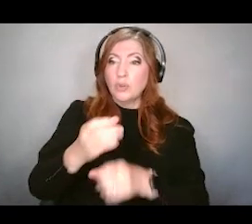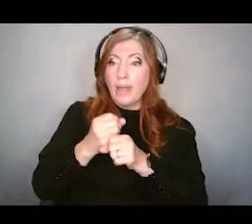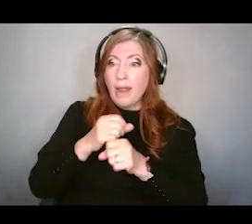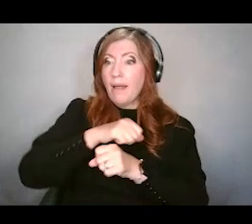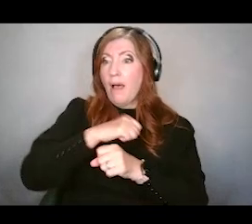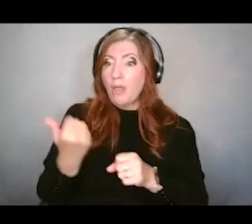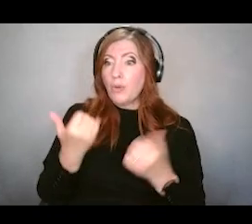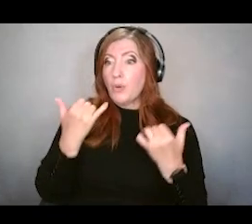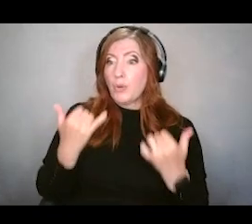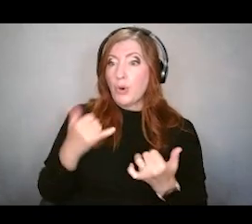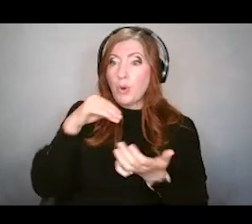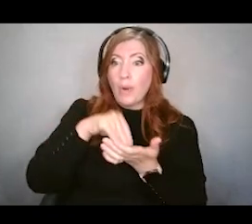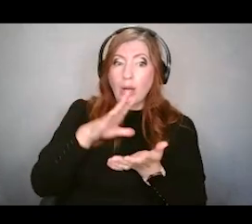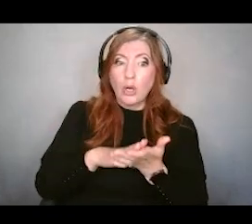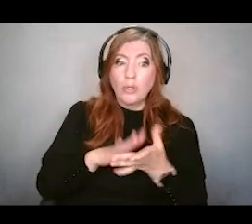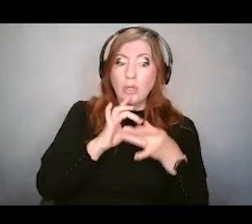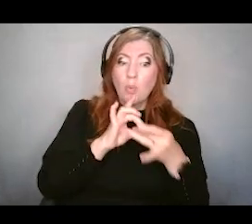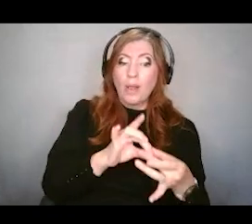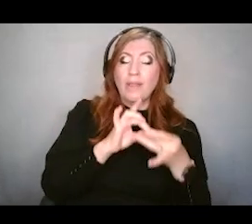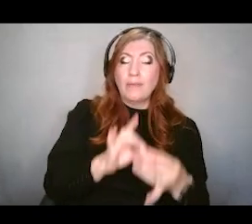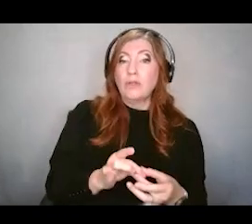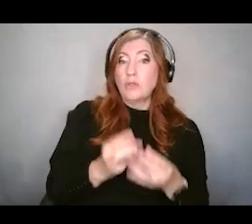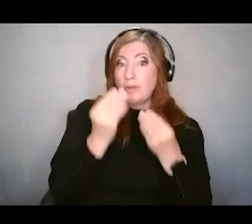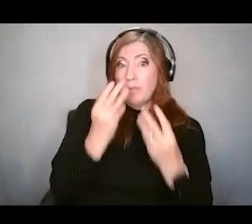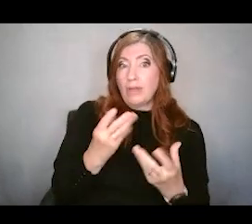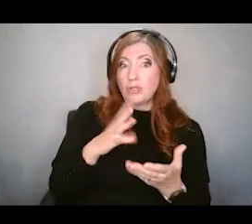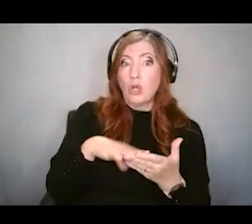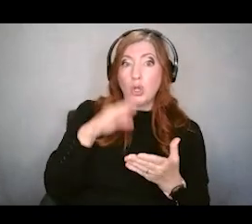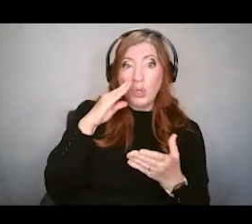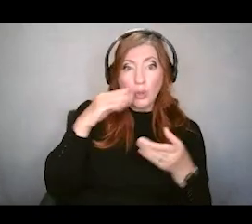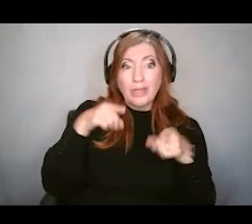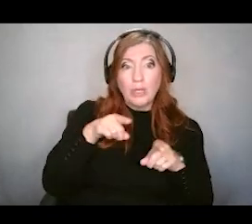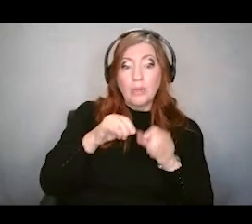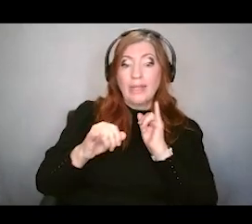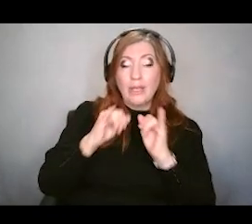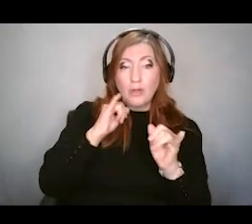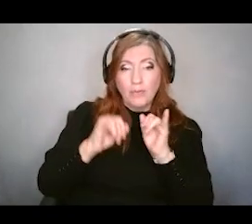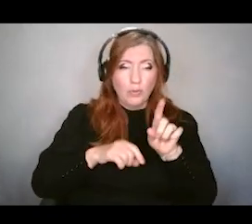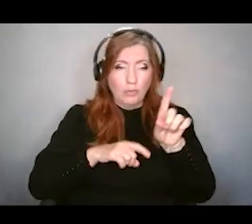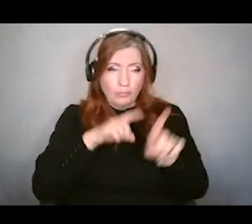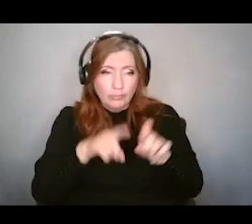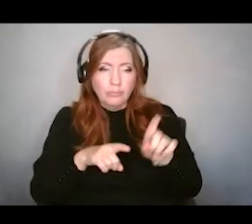other current records relevant to the information learned during the interview to obtain a better